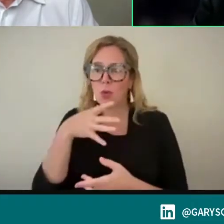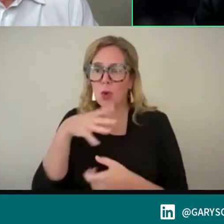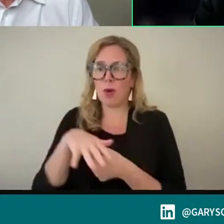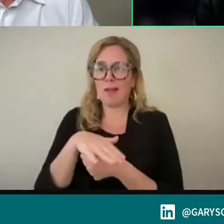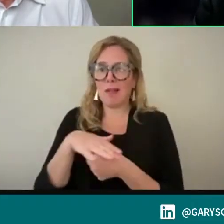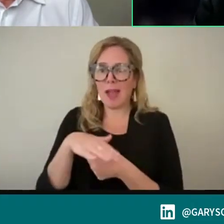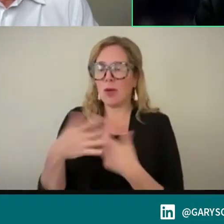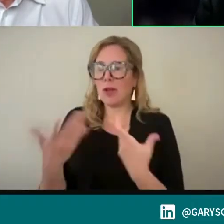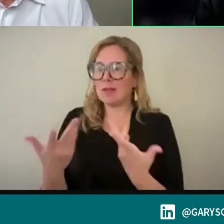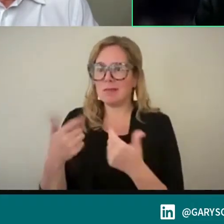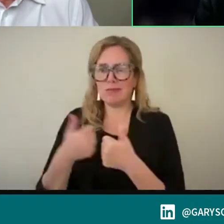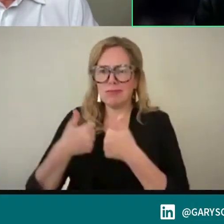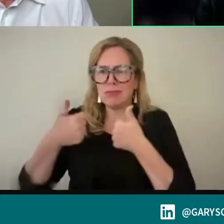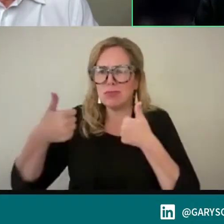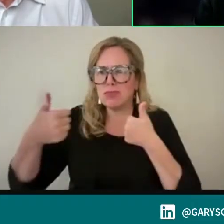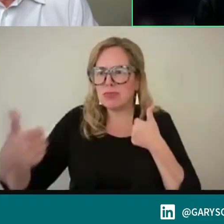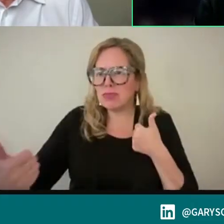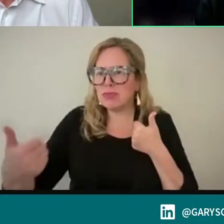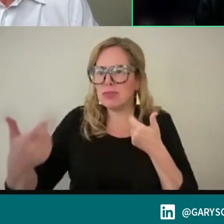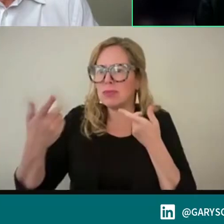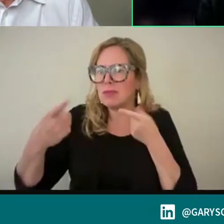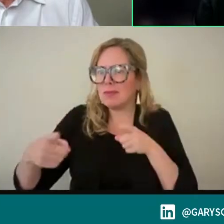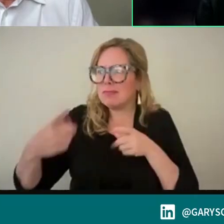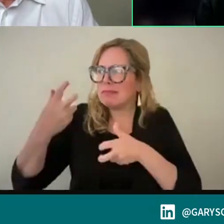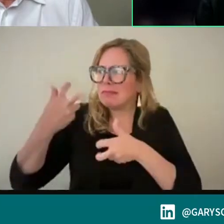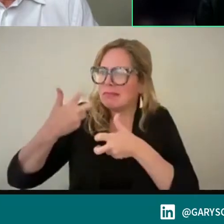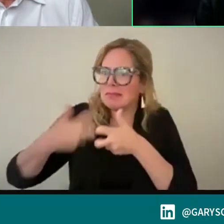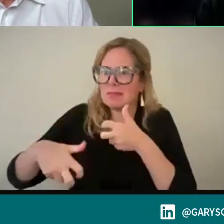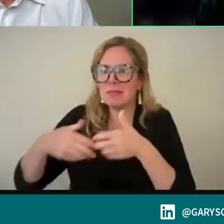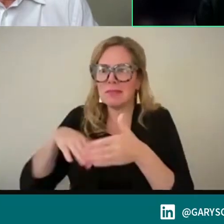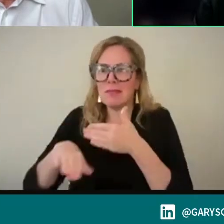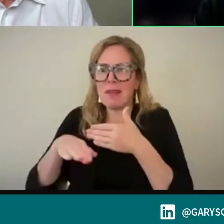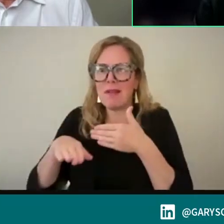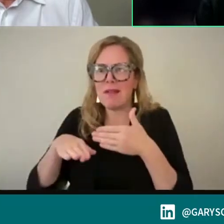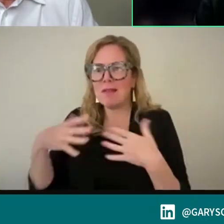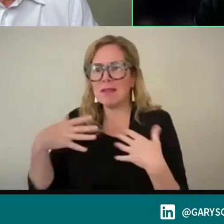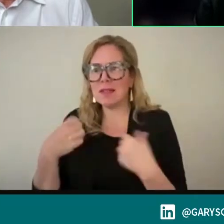very limited. By leveraging these digital platforms and mobile health technologies,